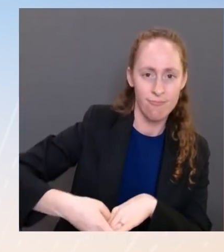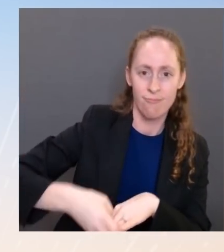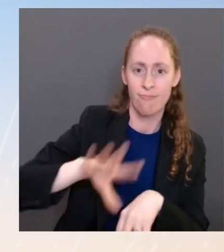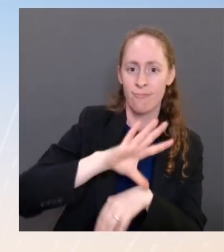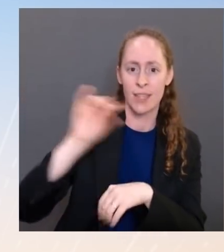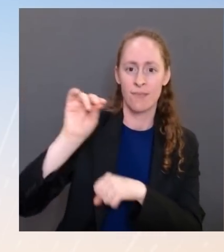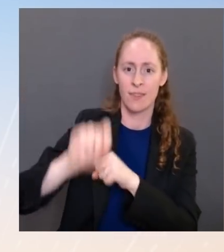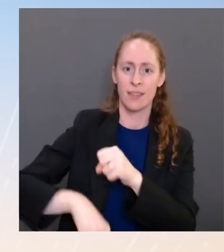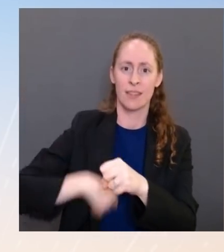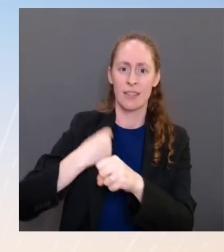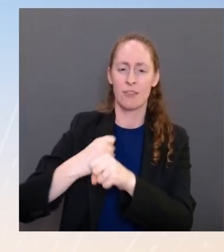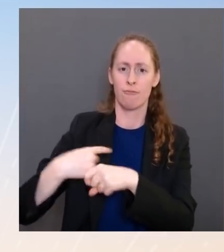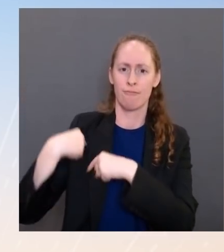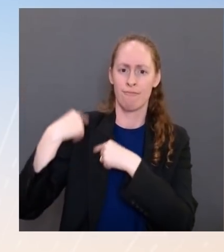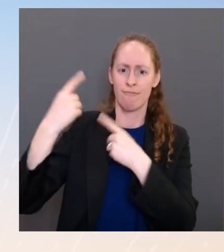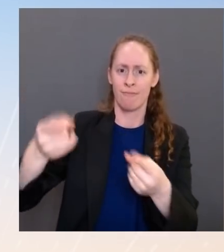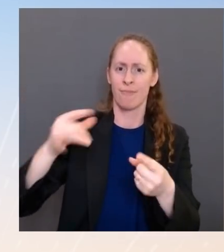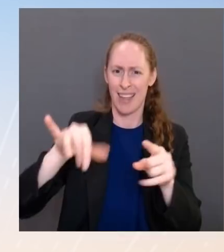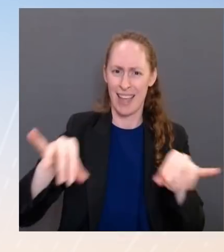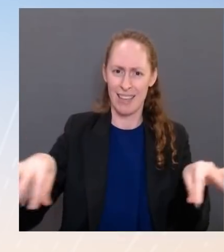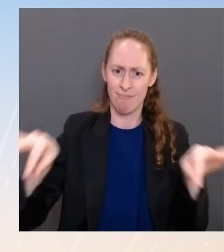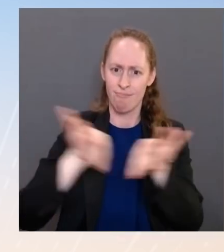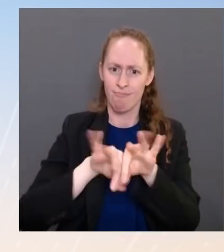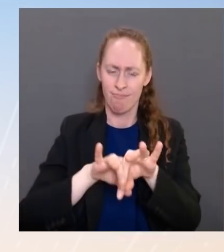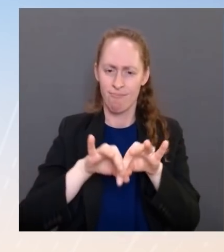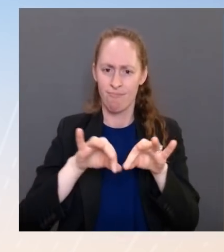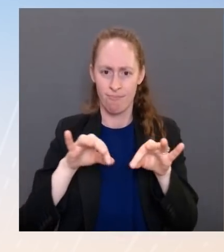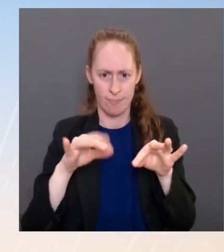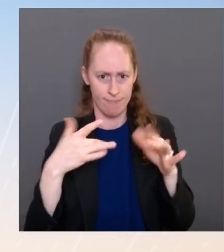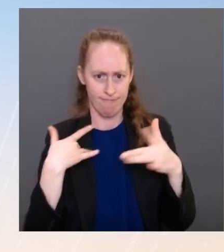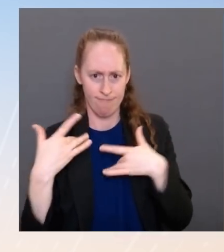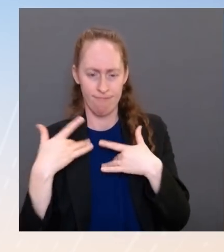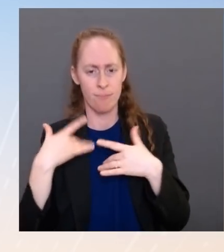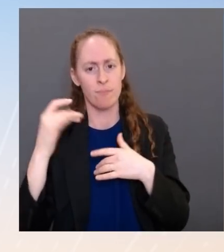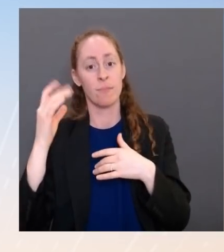which we know the Supreme Court has said it's not and they need to issue a final one at the appropriate time --